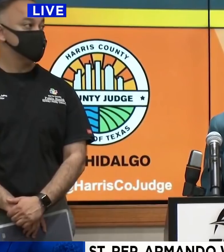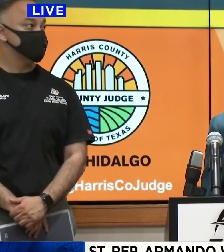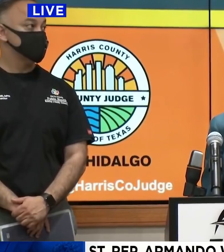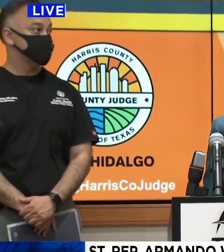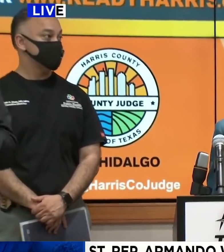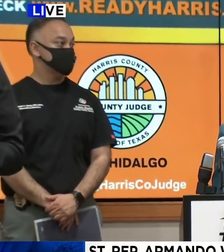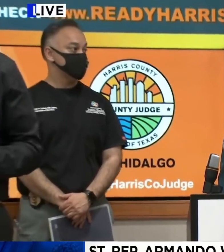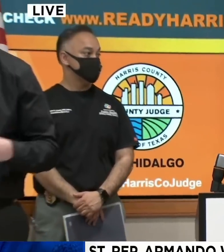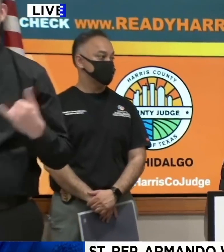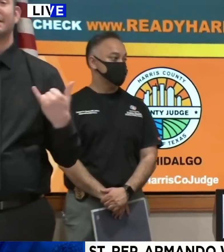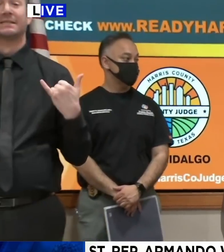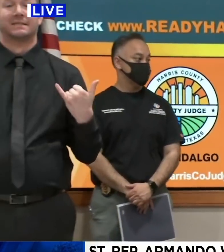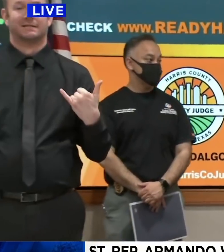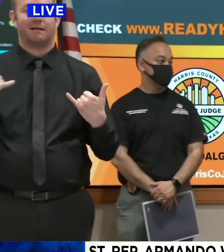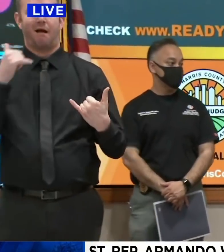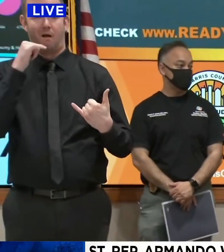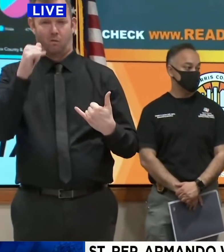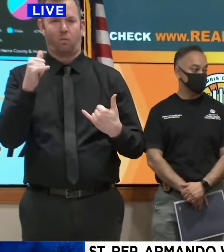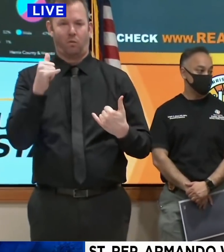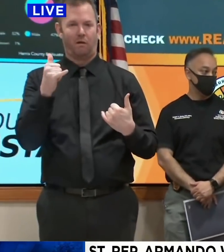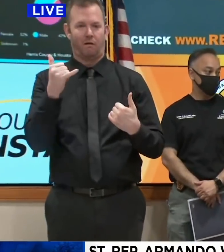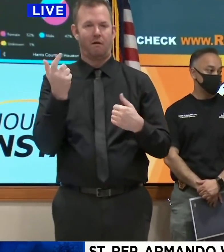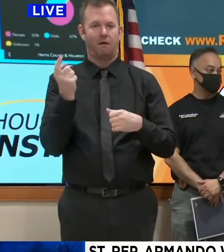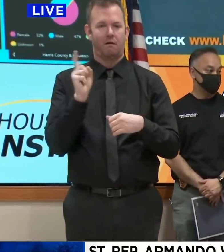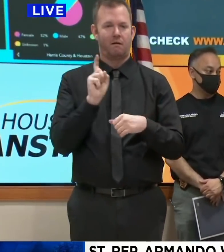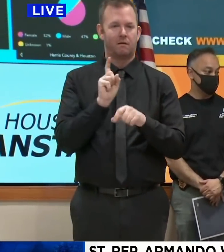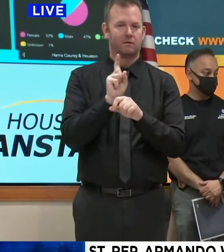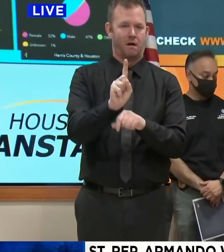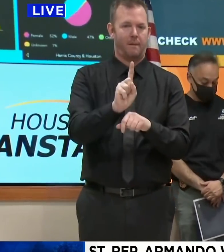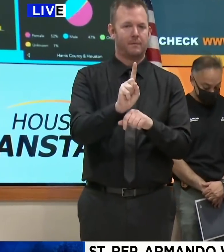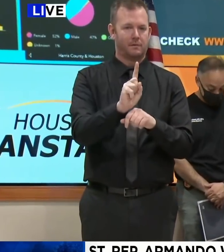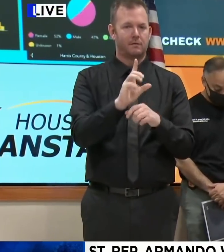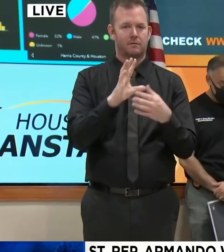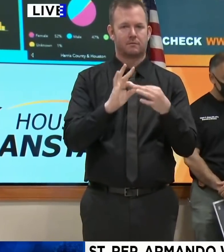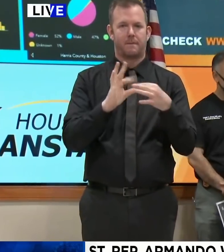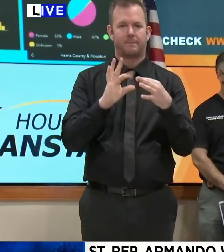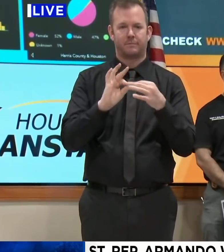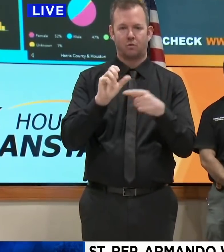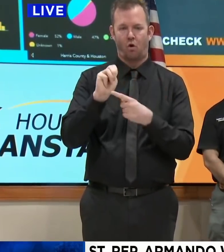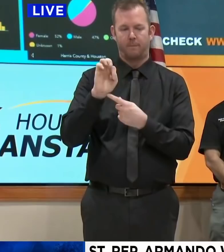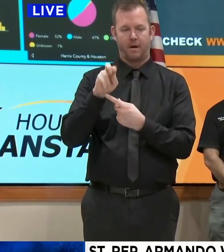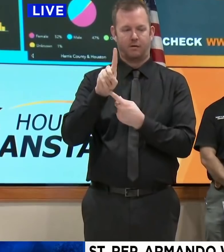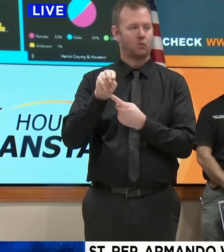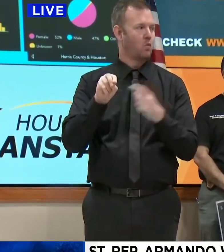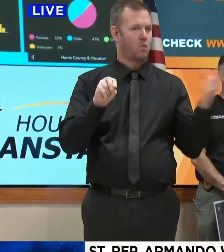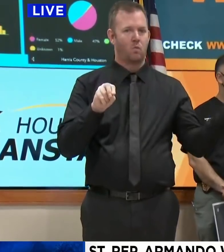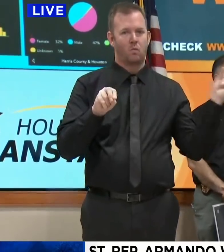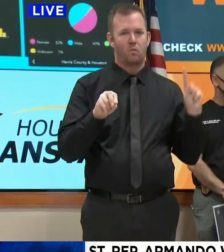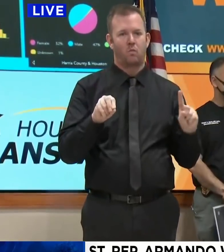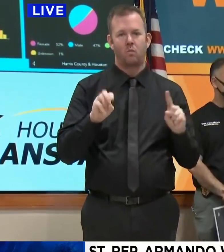getting closer and closer to our peak that is really a our peak that is really a sentiment that’s sentiment that’s being echoed. being echoed. >> Statewide that’s right